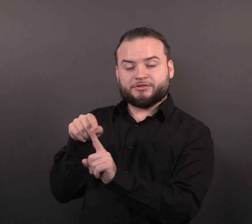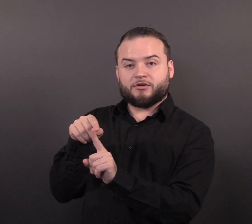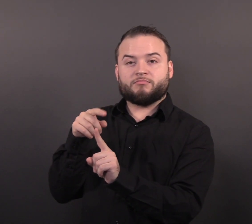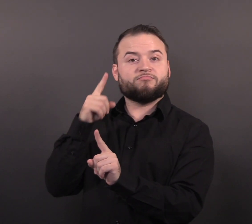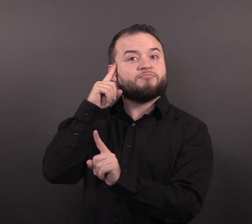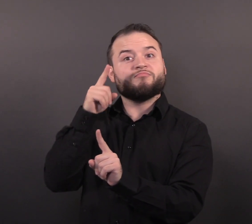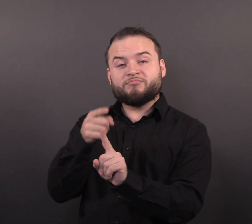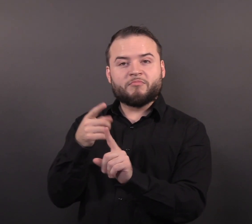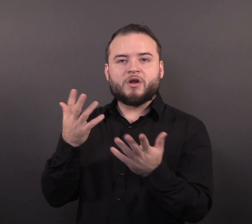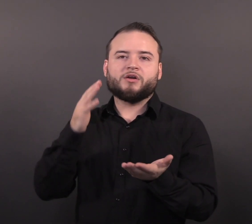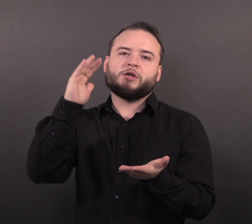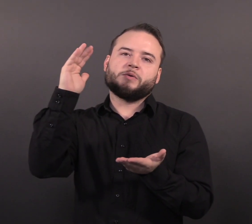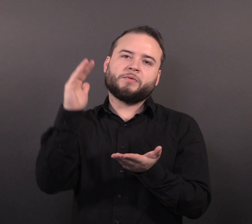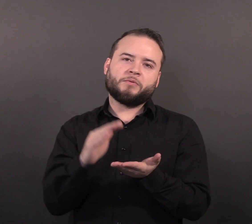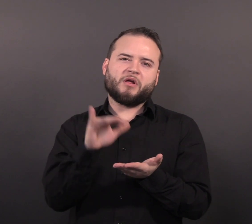and from adoption of the new name.